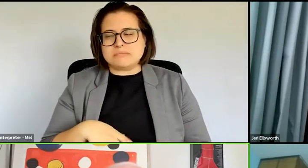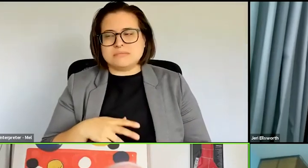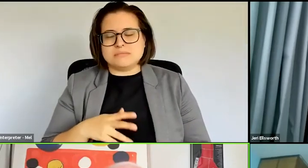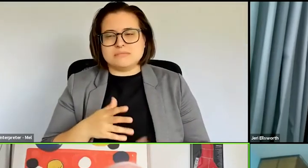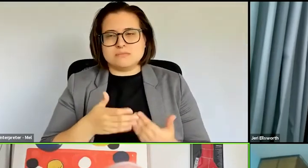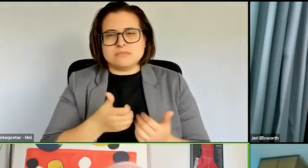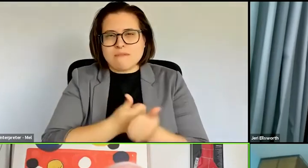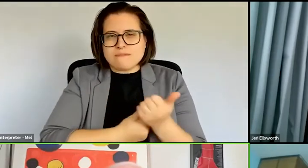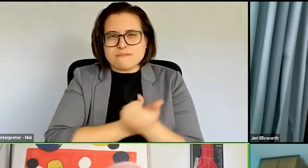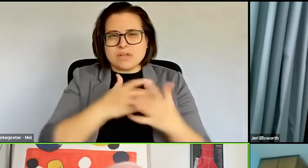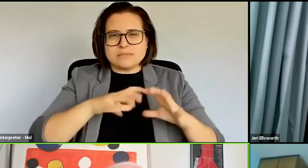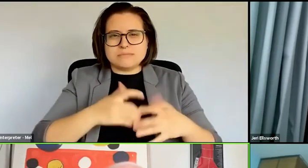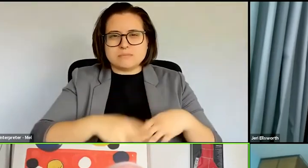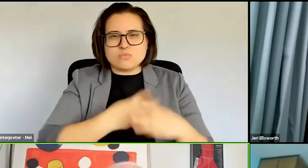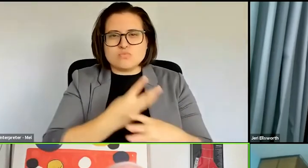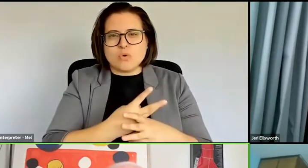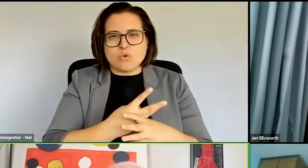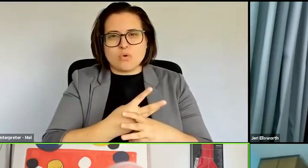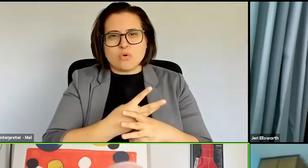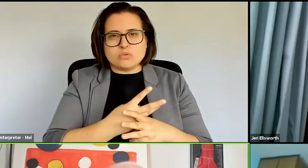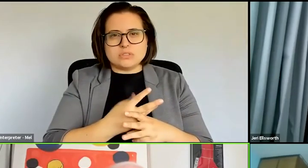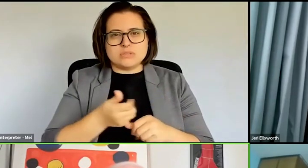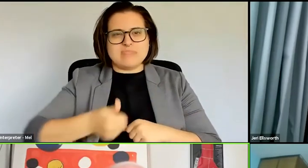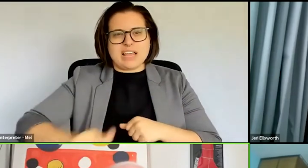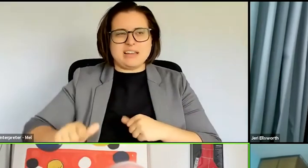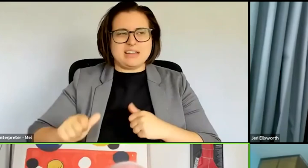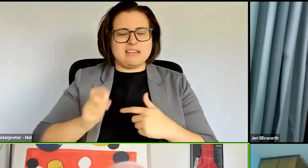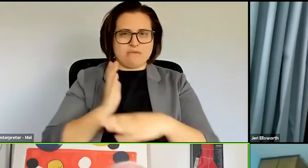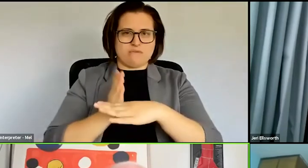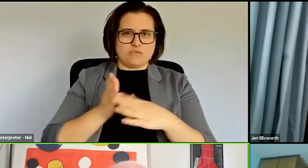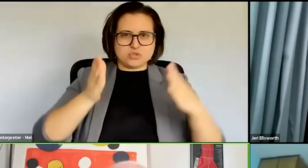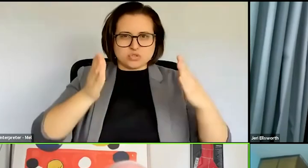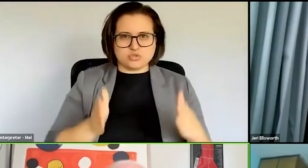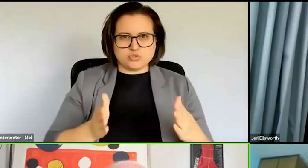exceeded the complexity threshold that any given human is capable of deeply understanding a long